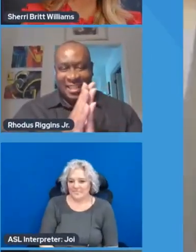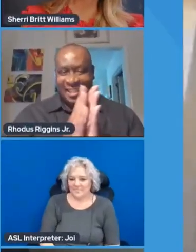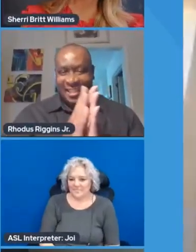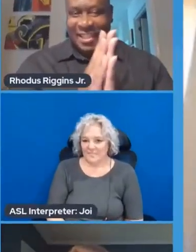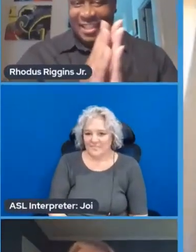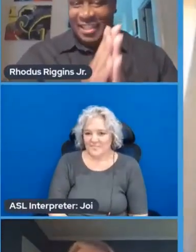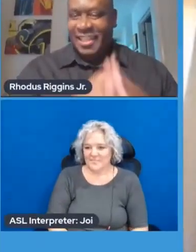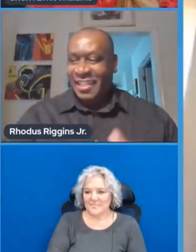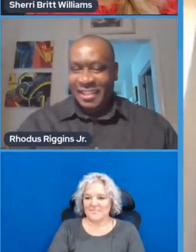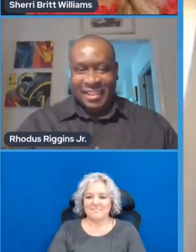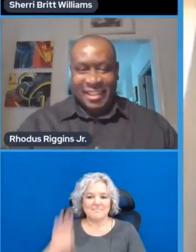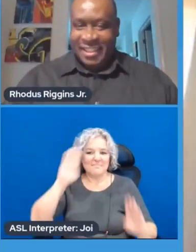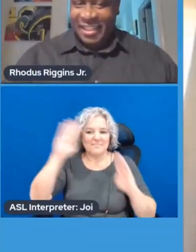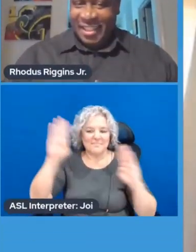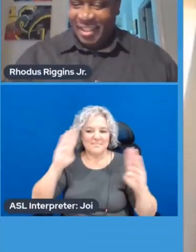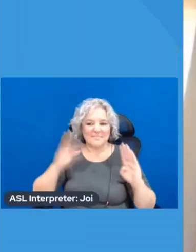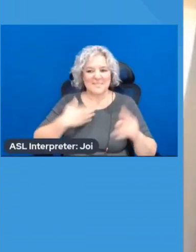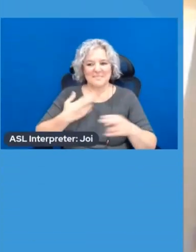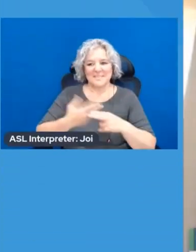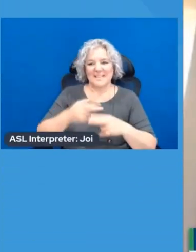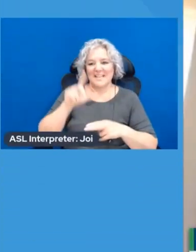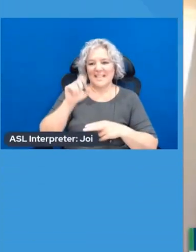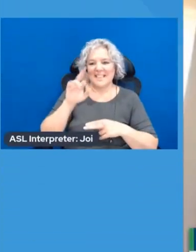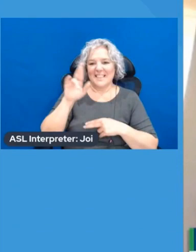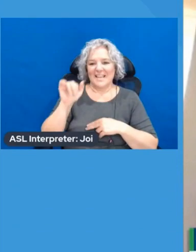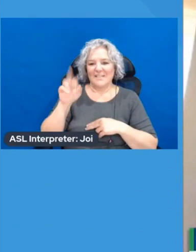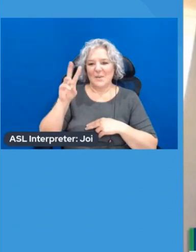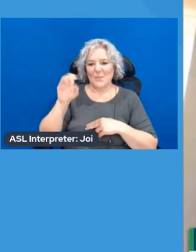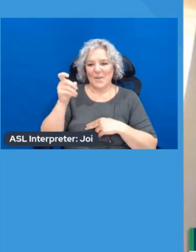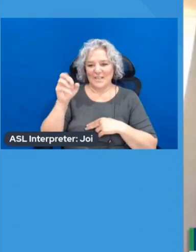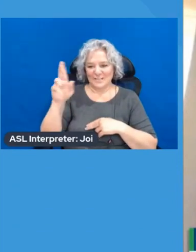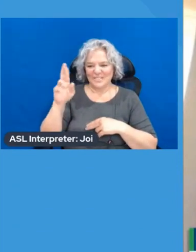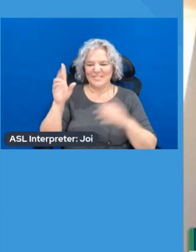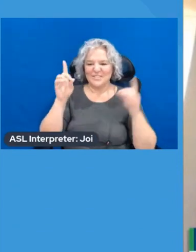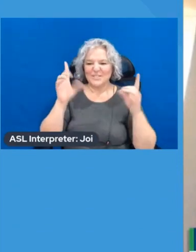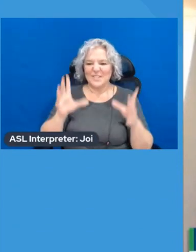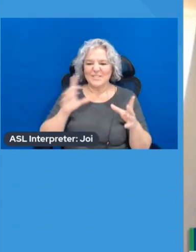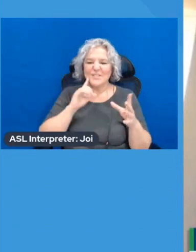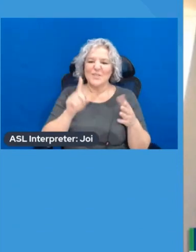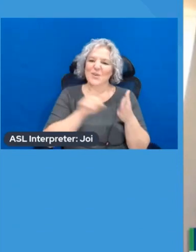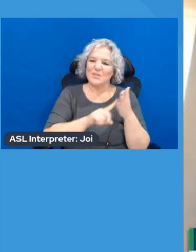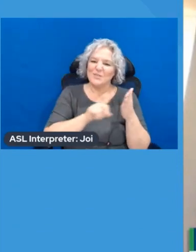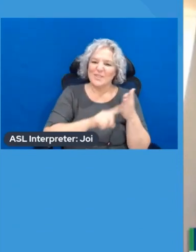Hello, I'm Larry Wexler. I'm the director or the Research to Practice Division